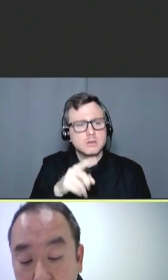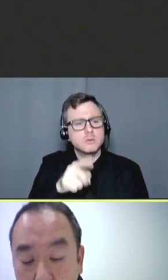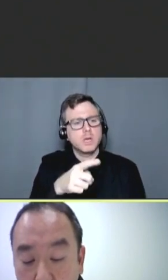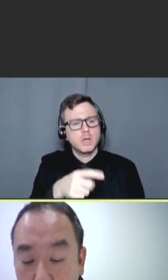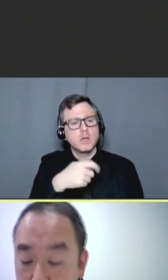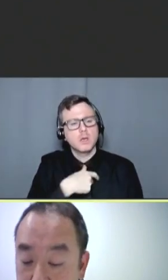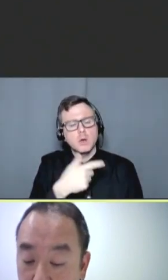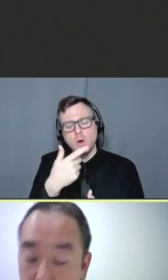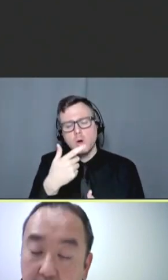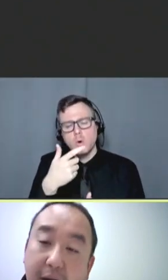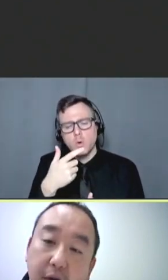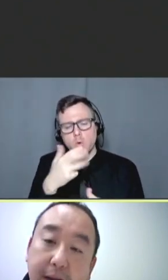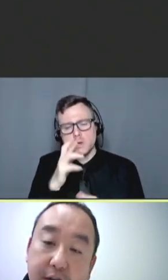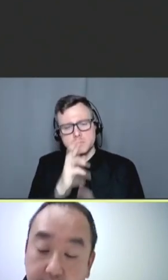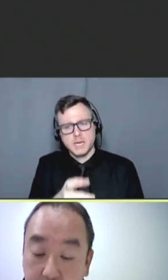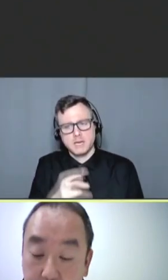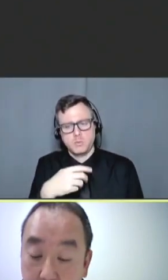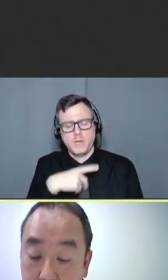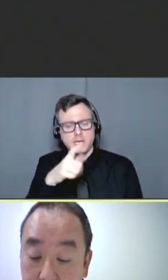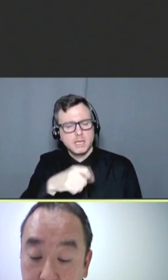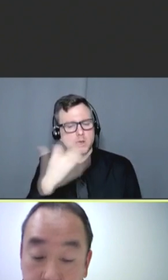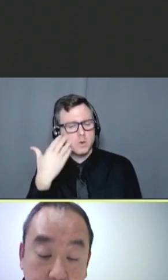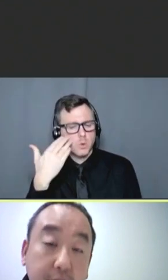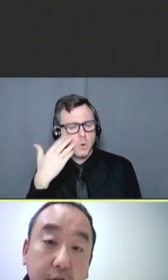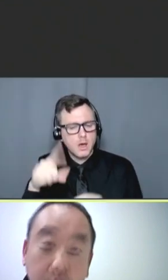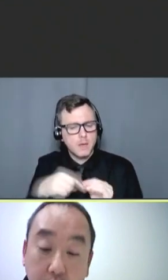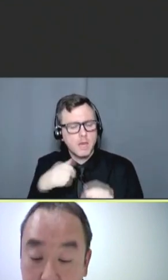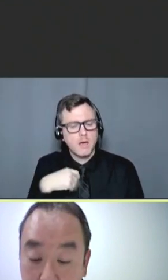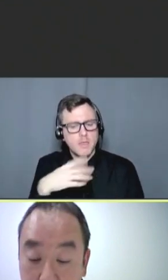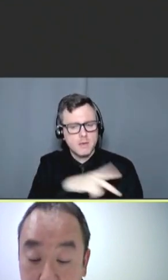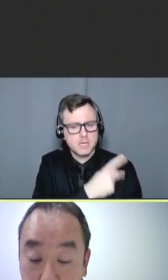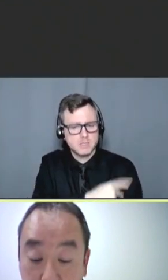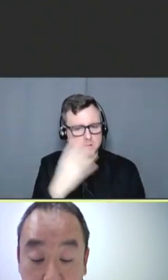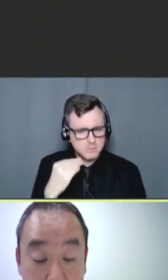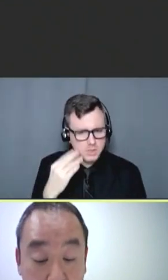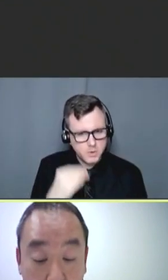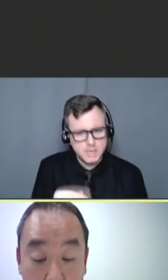as we wish to know about our patients' experiences and values when recognizing and suspending